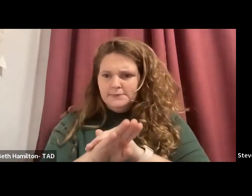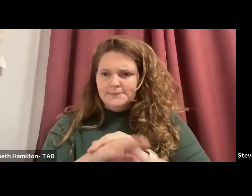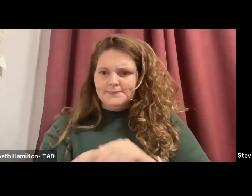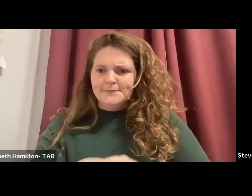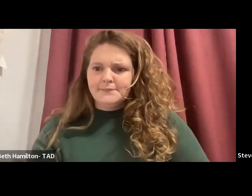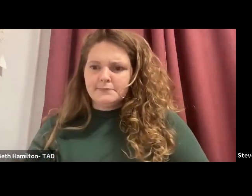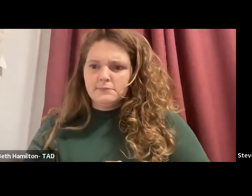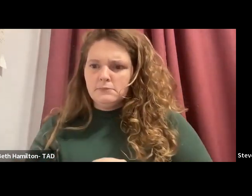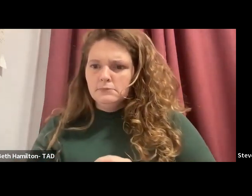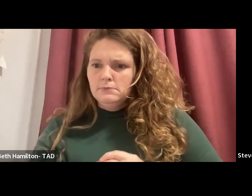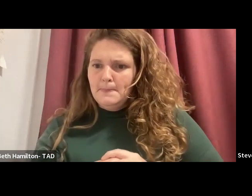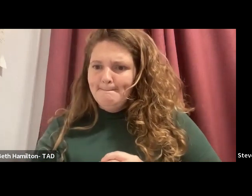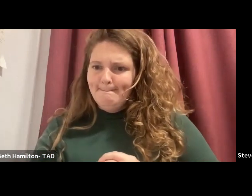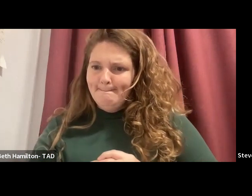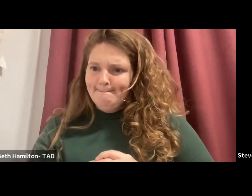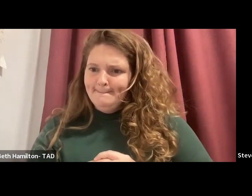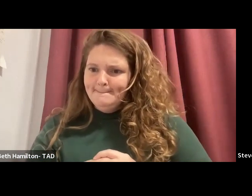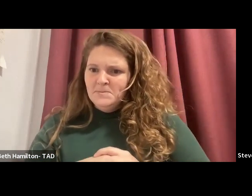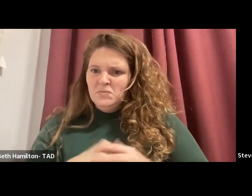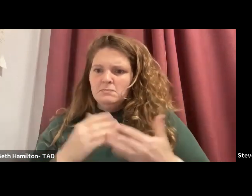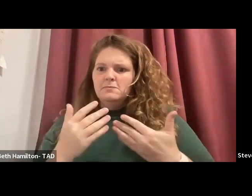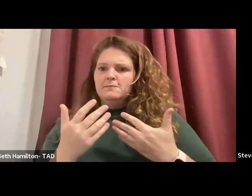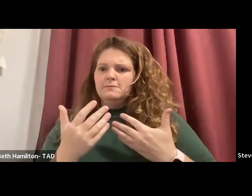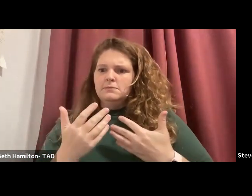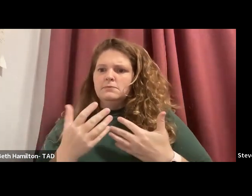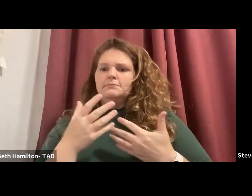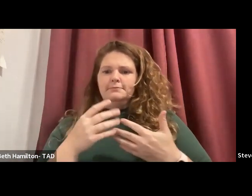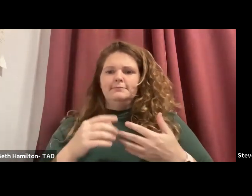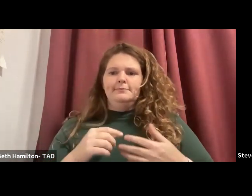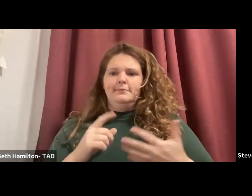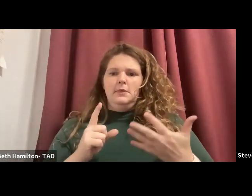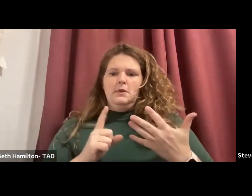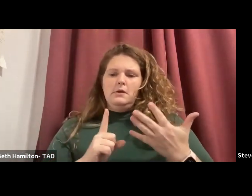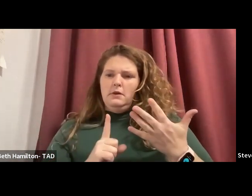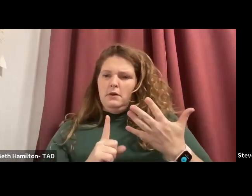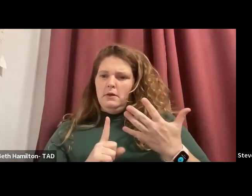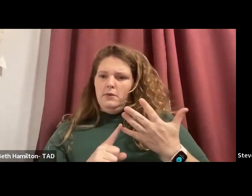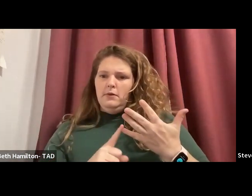interpreters were provided at all. So we need to work on the state and local level to always provide